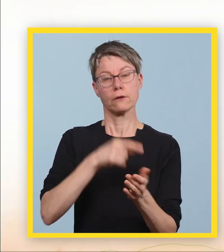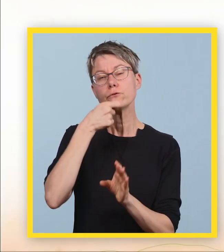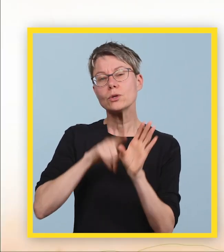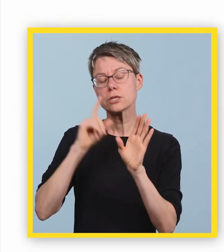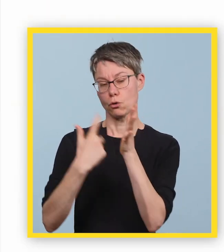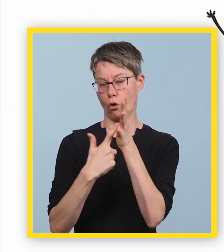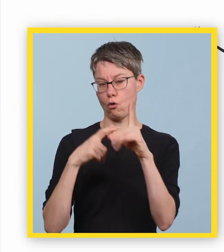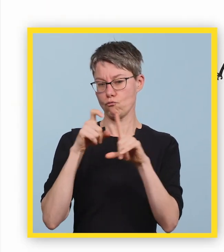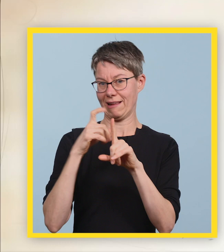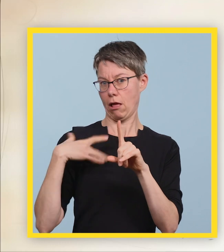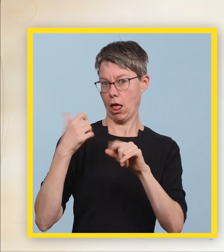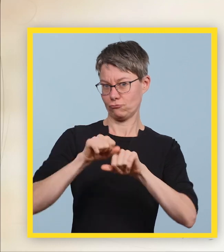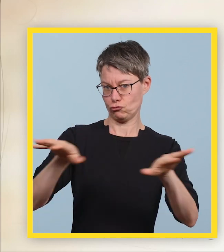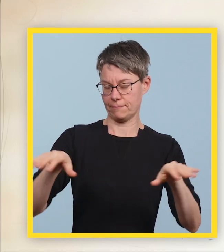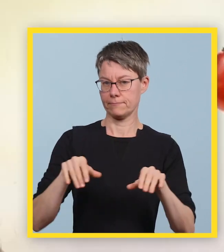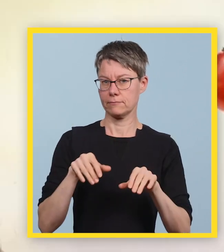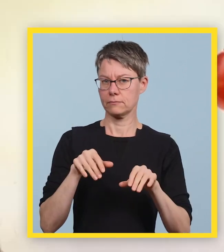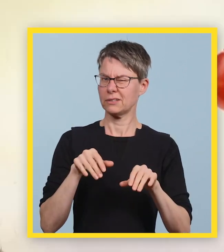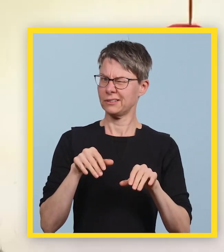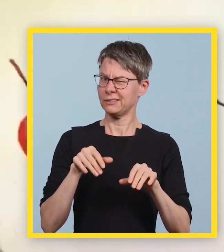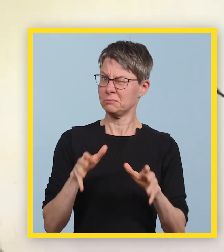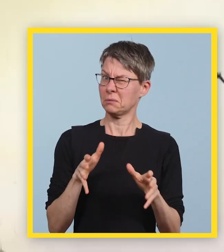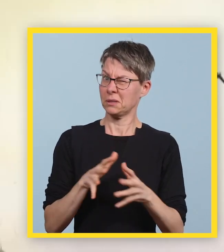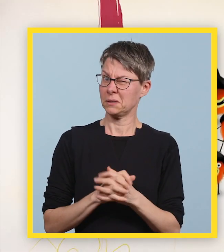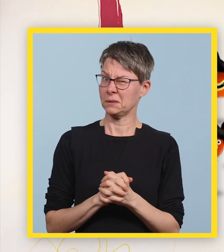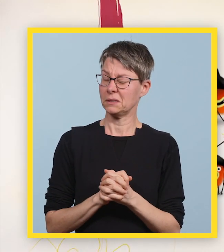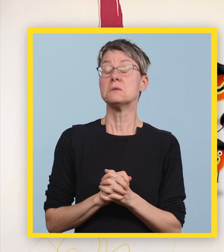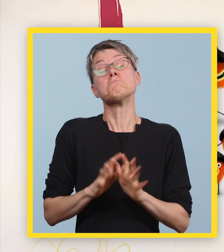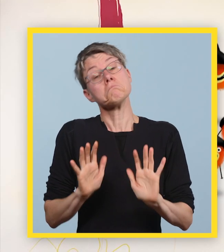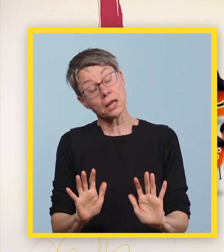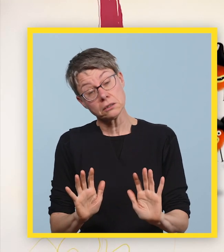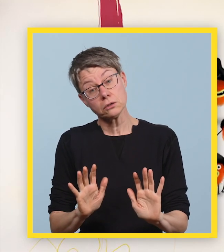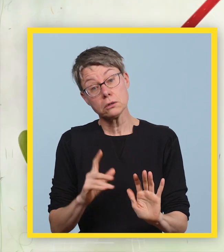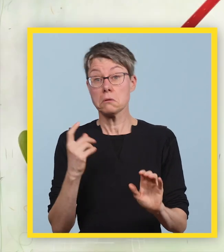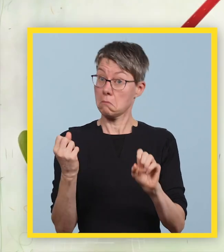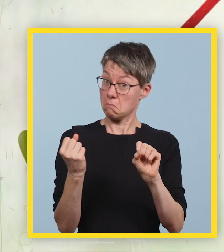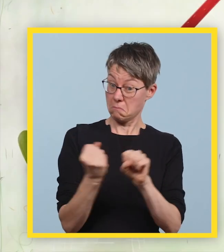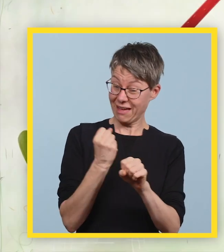It's a little odd, but it's from the same developer, Amanita Design.